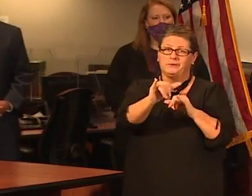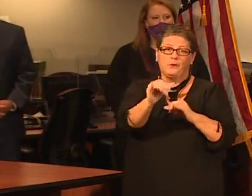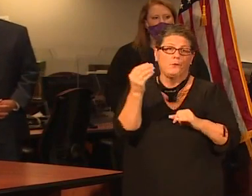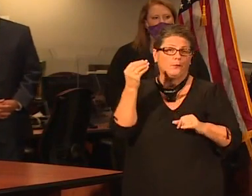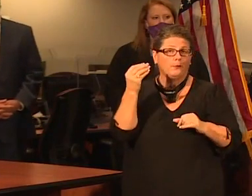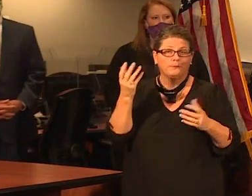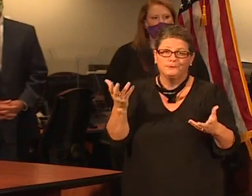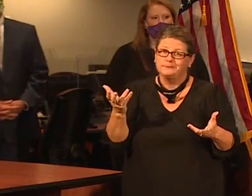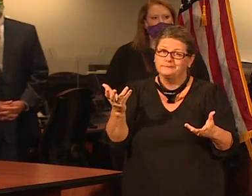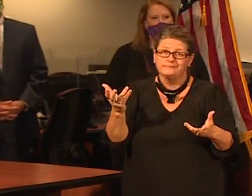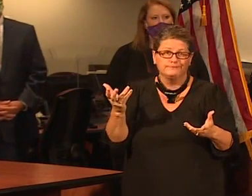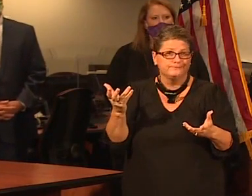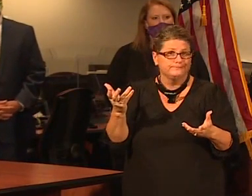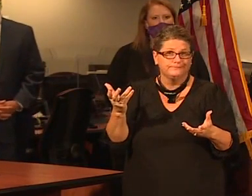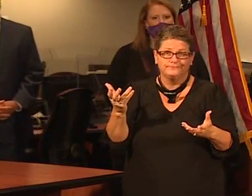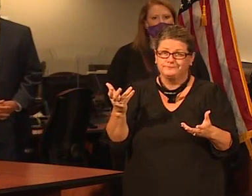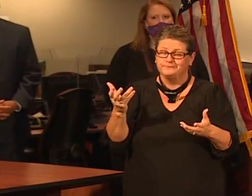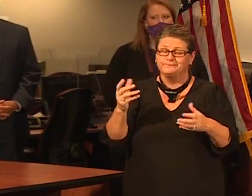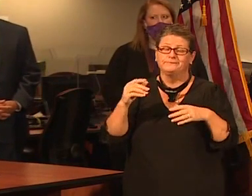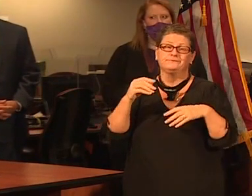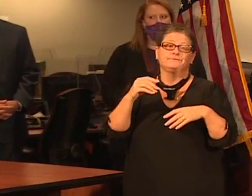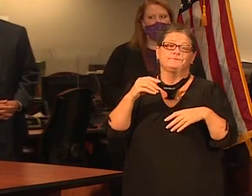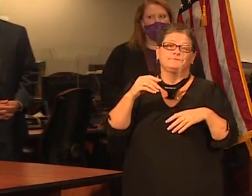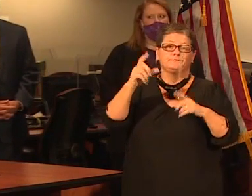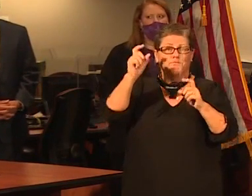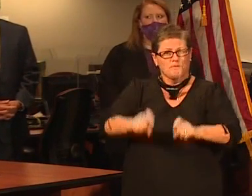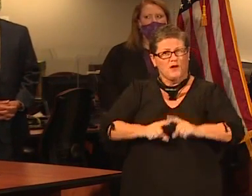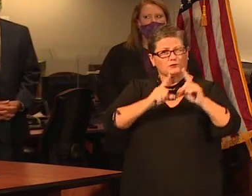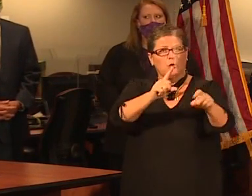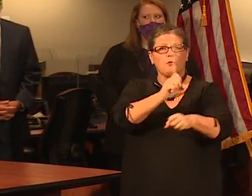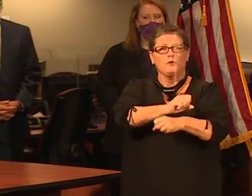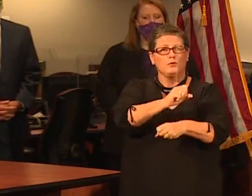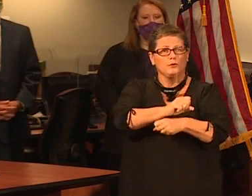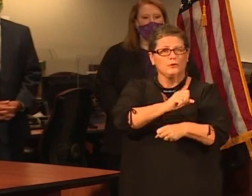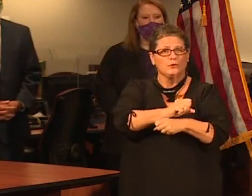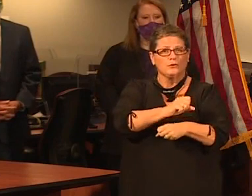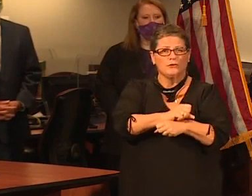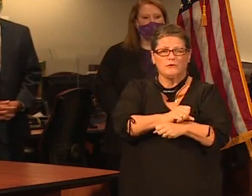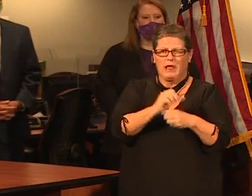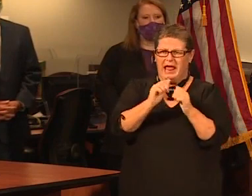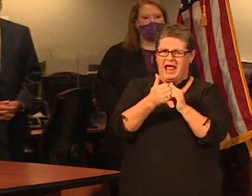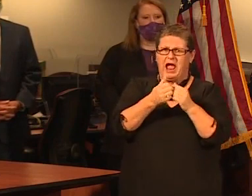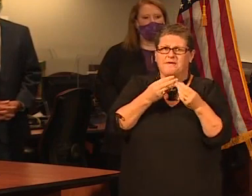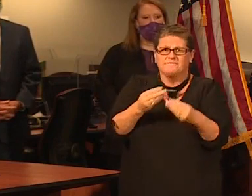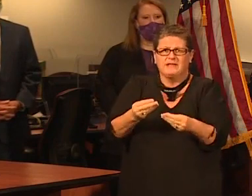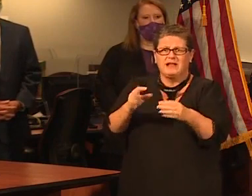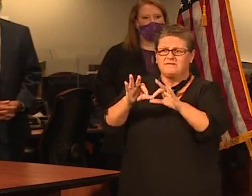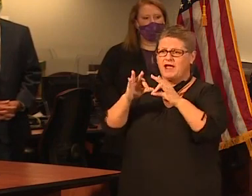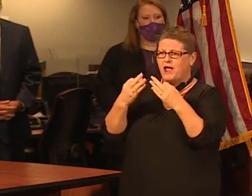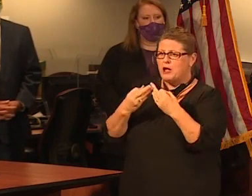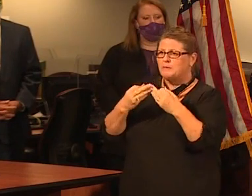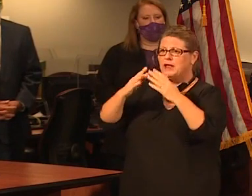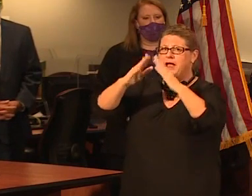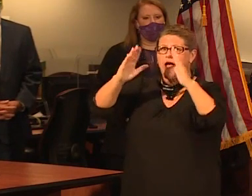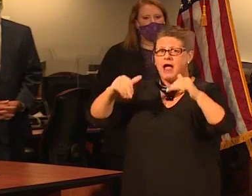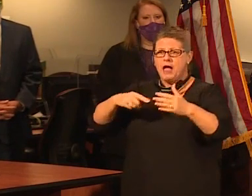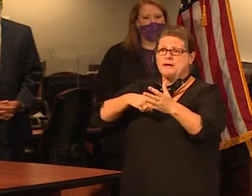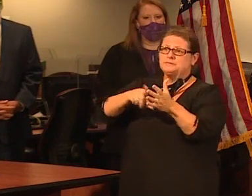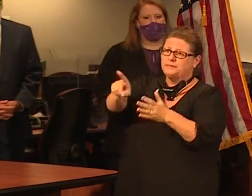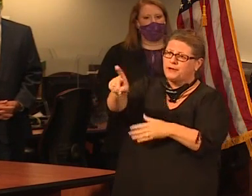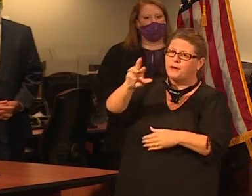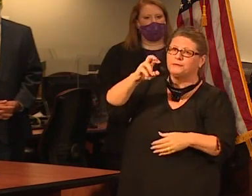MANY WORKING PARENTS SIMPLY CHILDREN EVERY DAY, BUT THEY HAVE TO GO TO WORK.